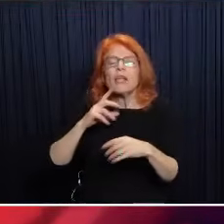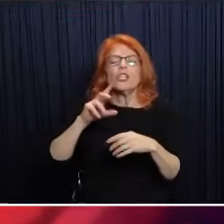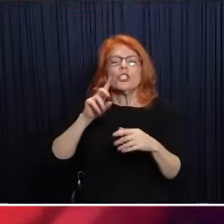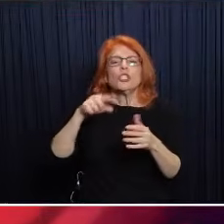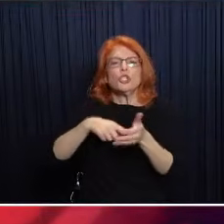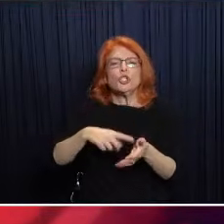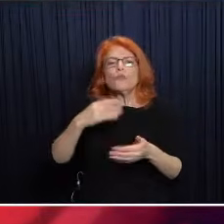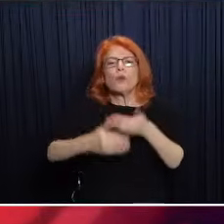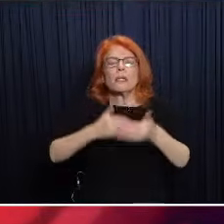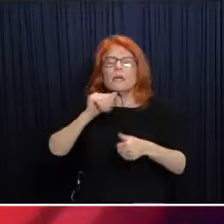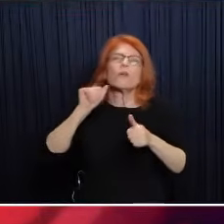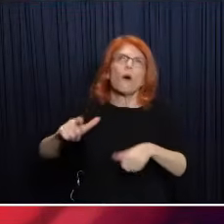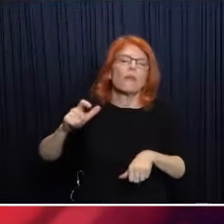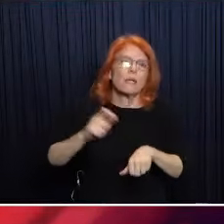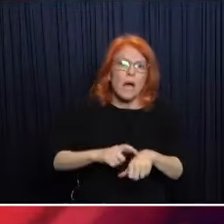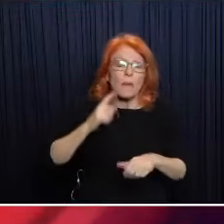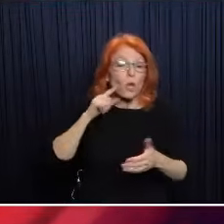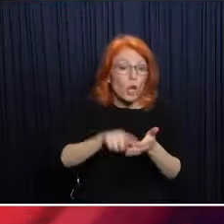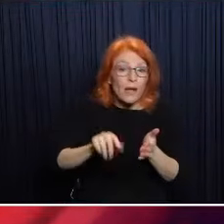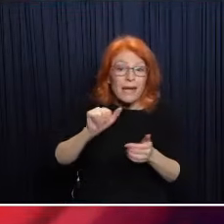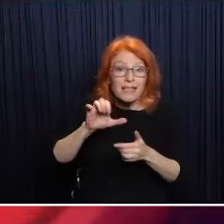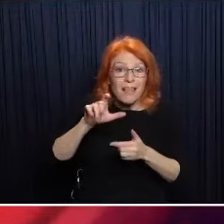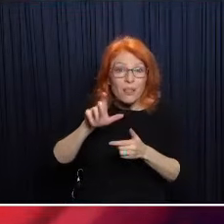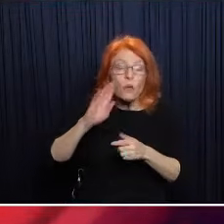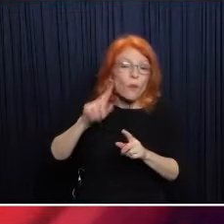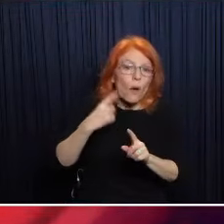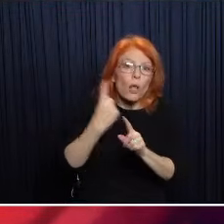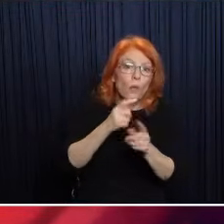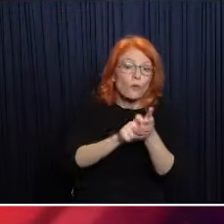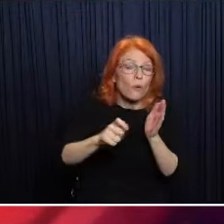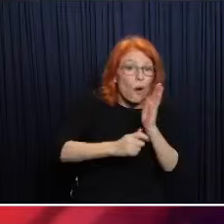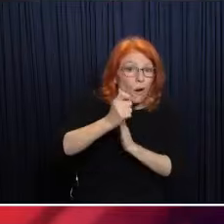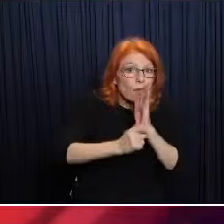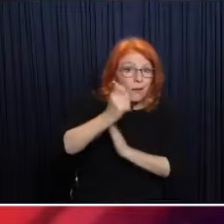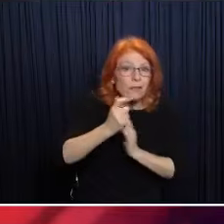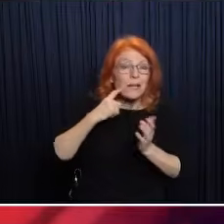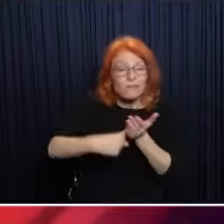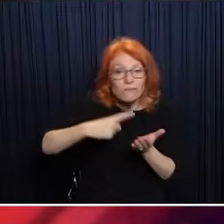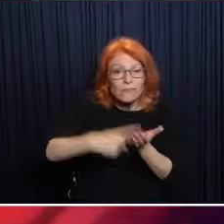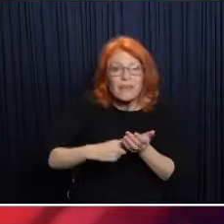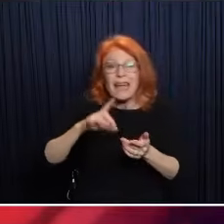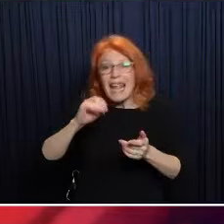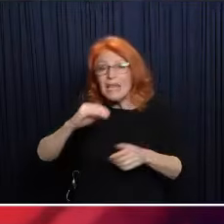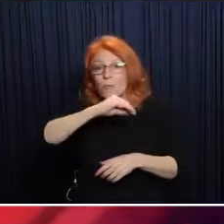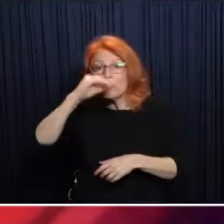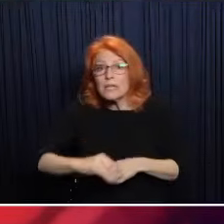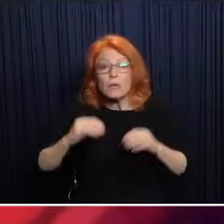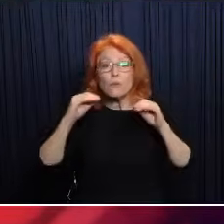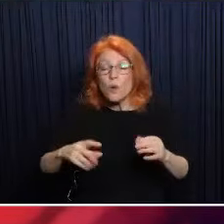ADMINISTRATION. 3 MILLION DEPORTATIONS, 80%